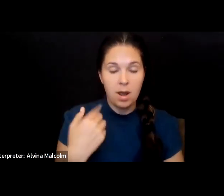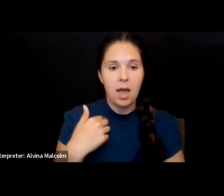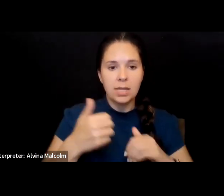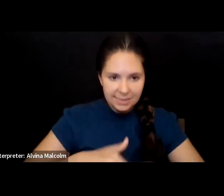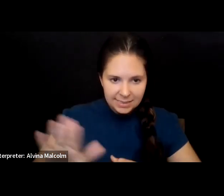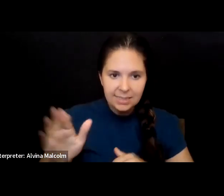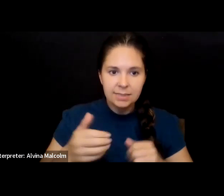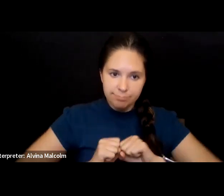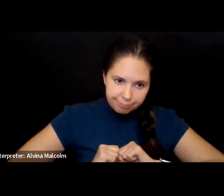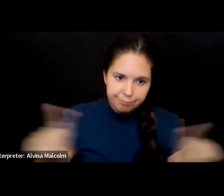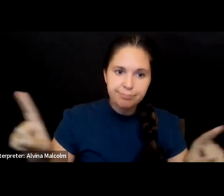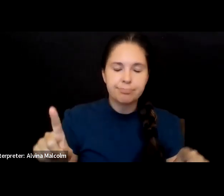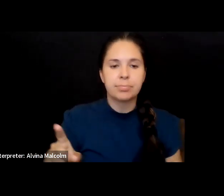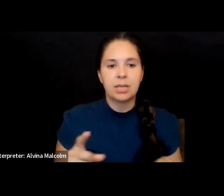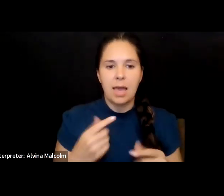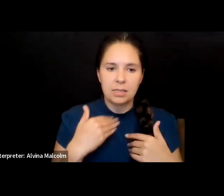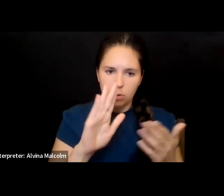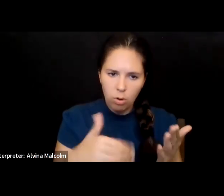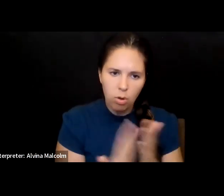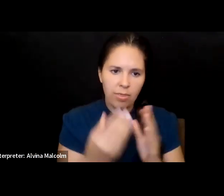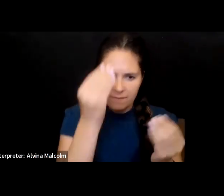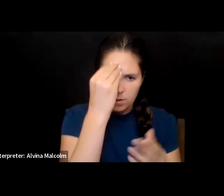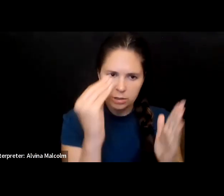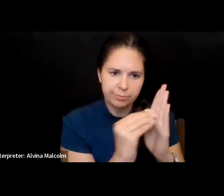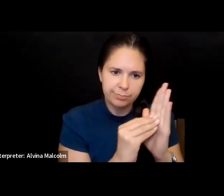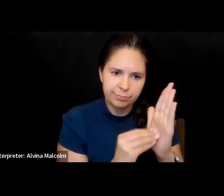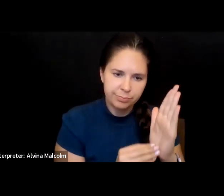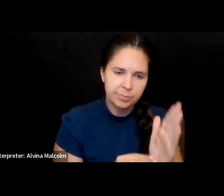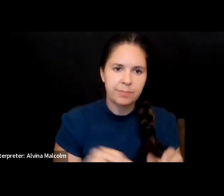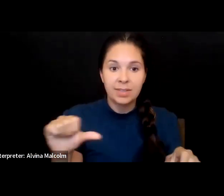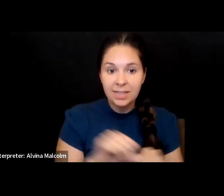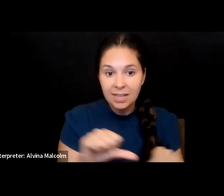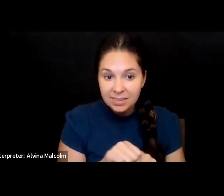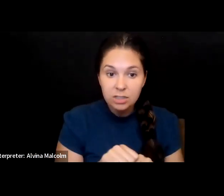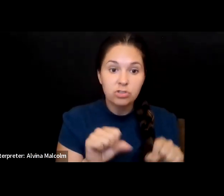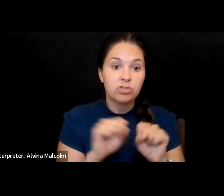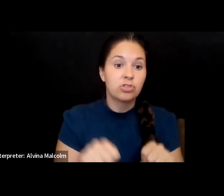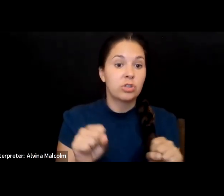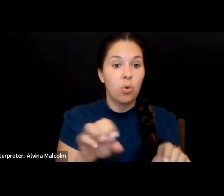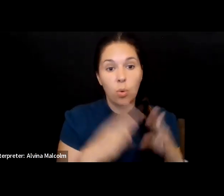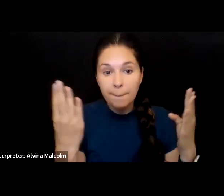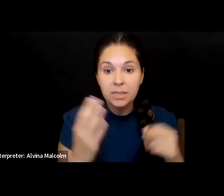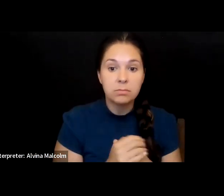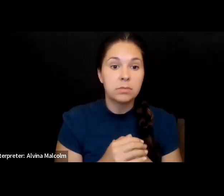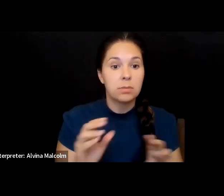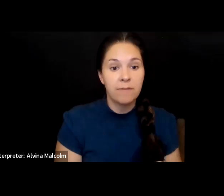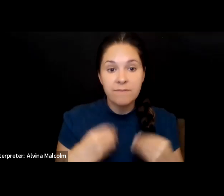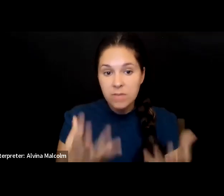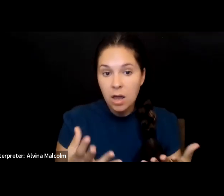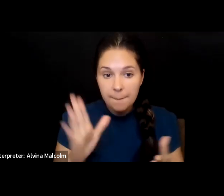information in those emails to everyone every morning. So like 7:00 in the morning, I send out an email. It has